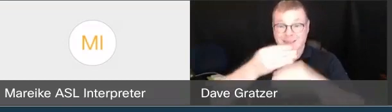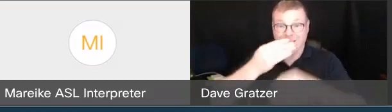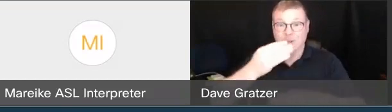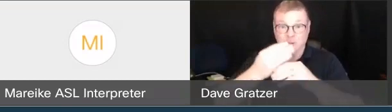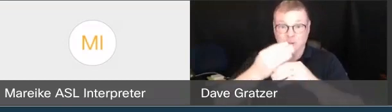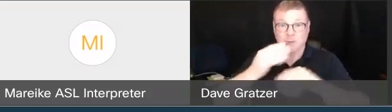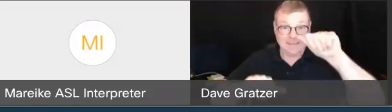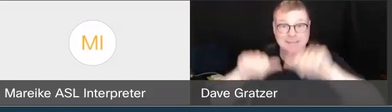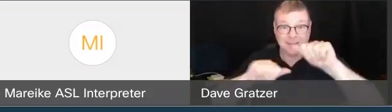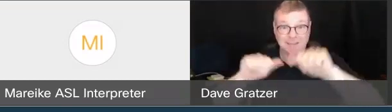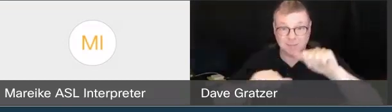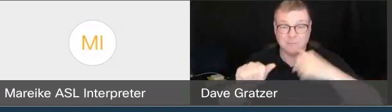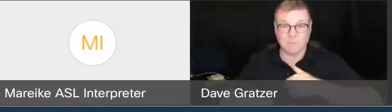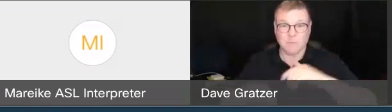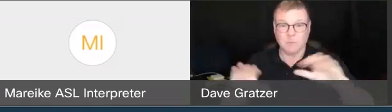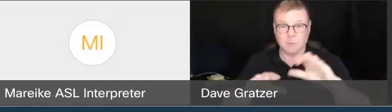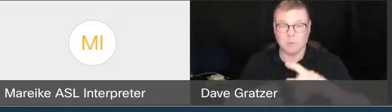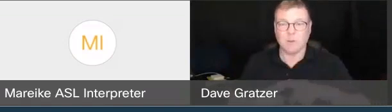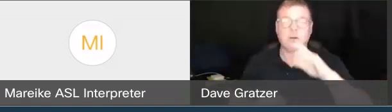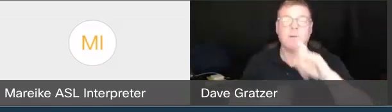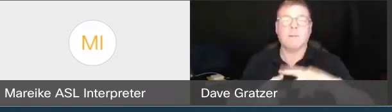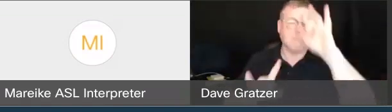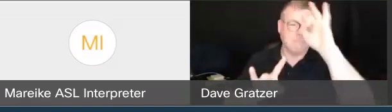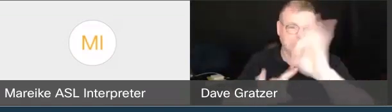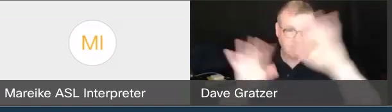that we're doing, I'm talking about the violence risk assessment, the criminogenic needs